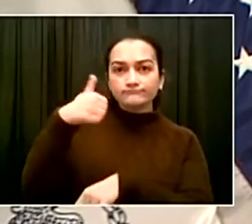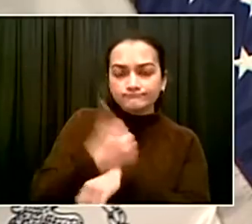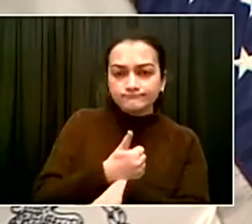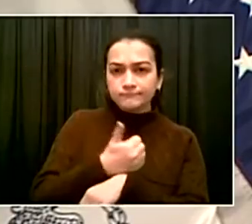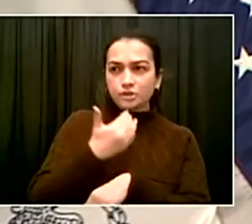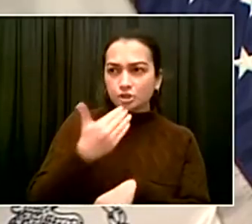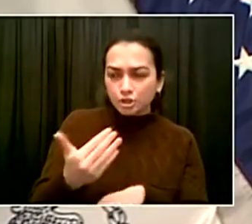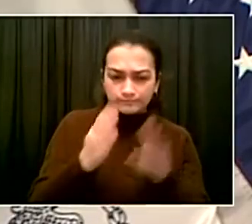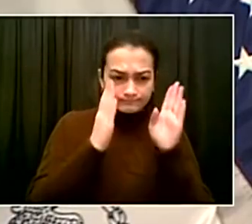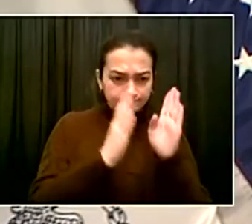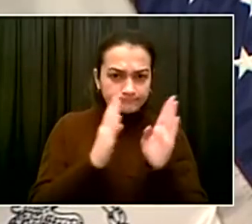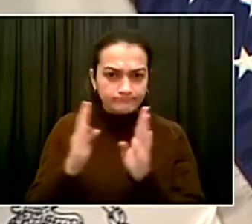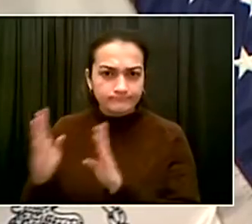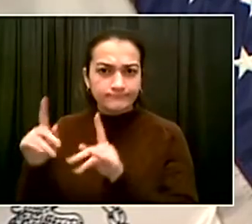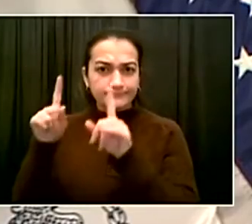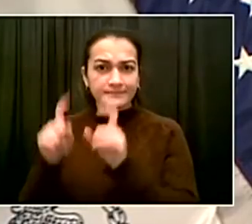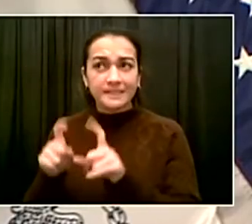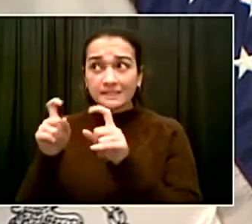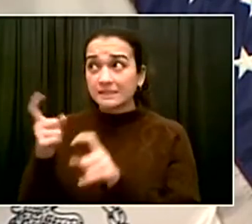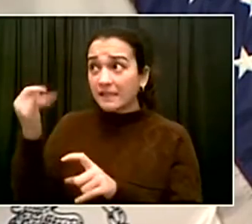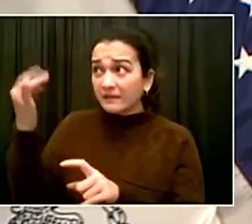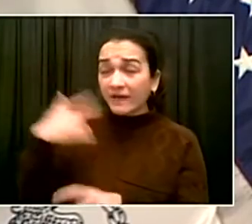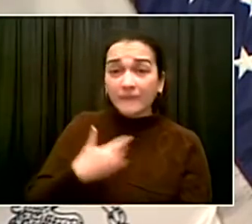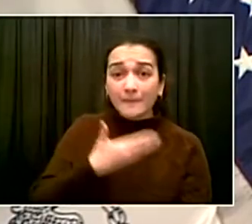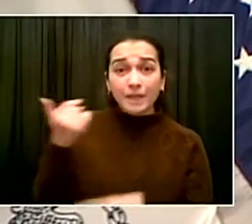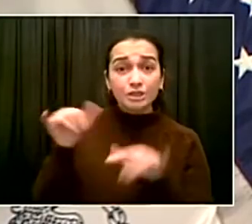WE CAN GET FROM THE STATE. WE WELCOME HELP FROM THE